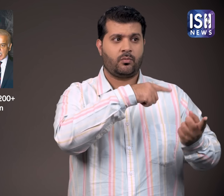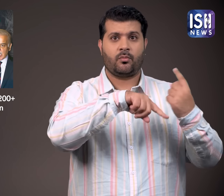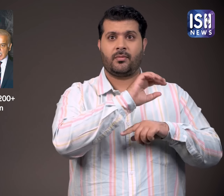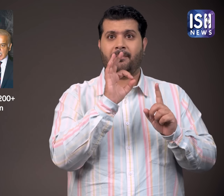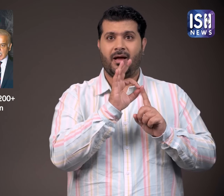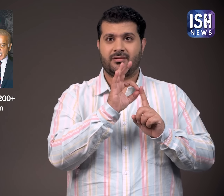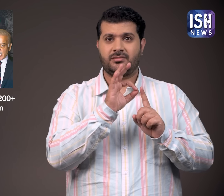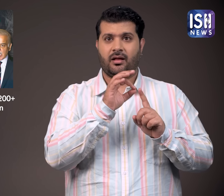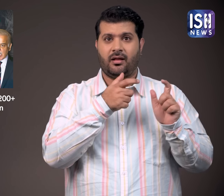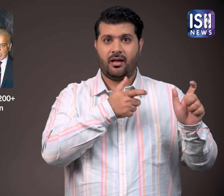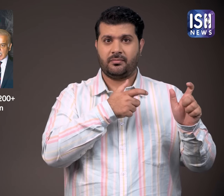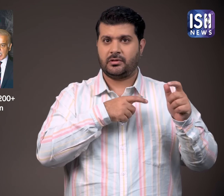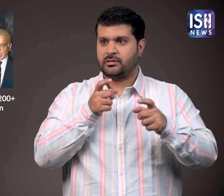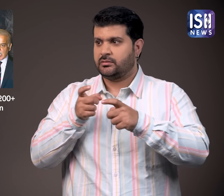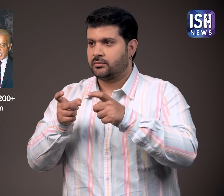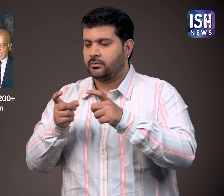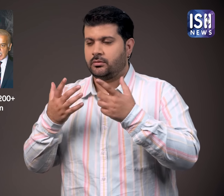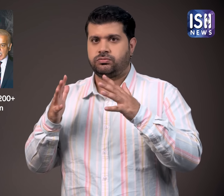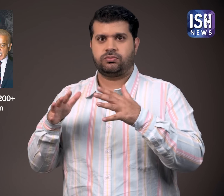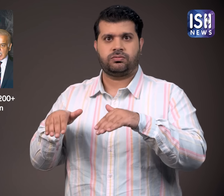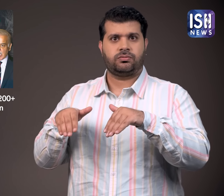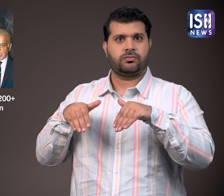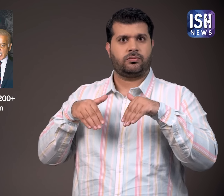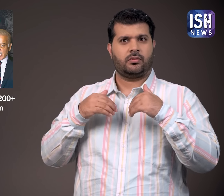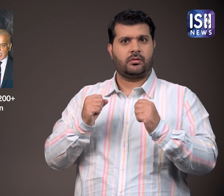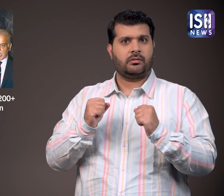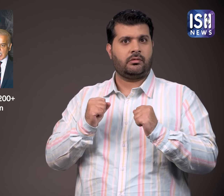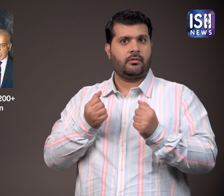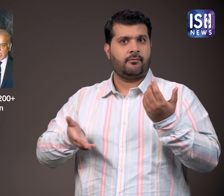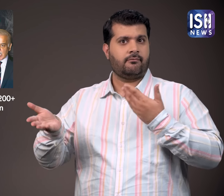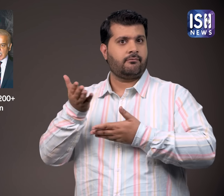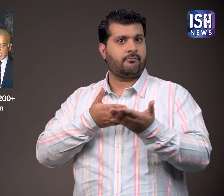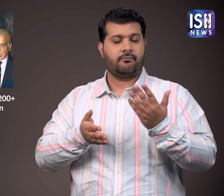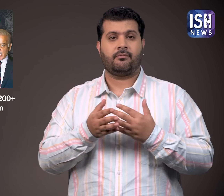The situation is going out of Pakistani Army’s control.